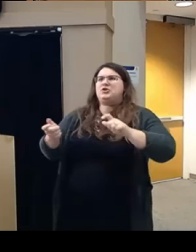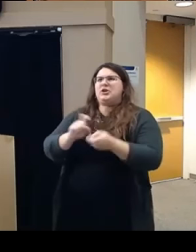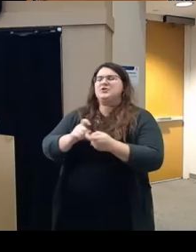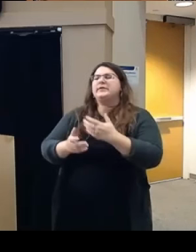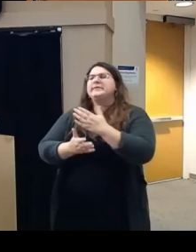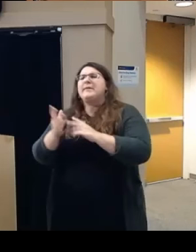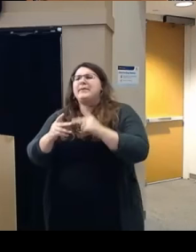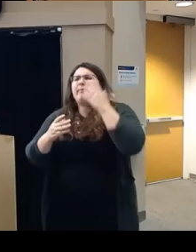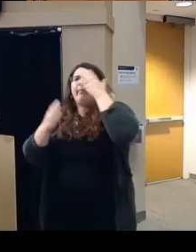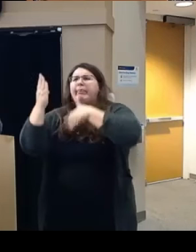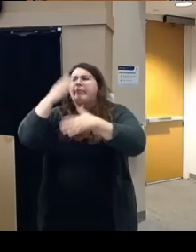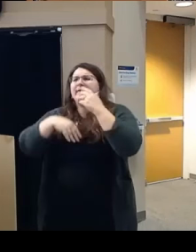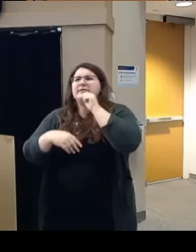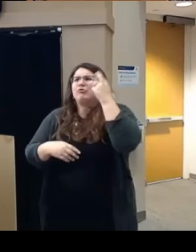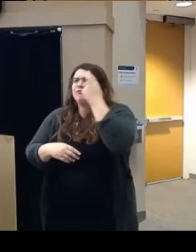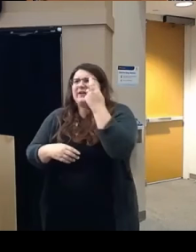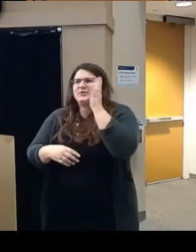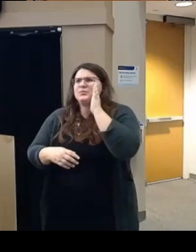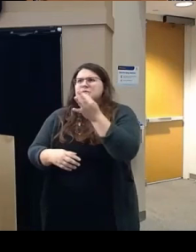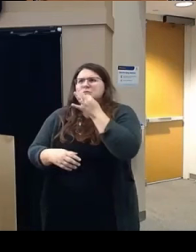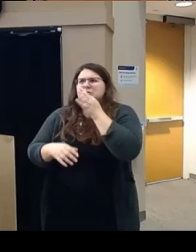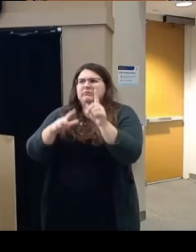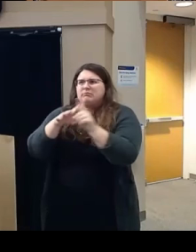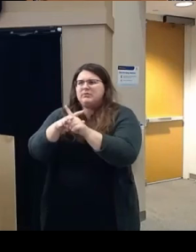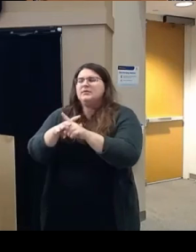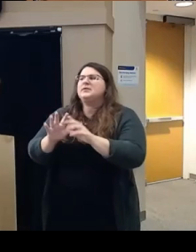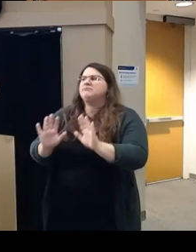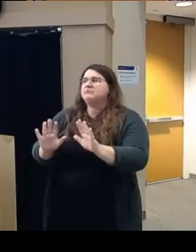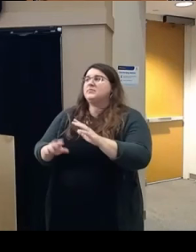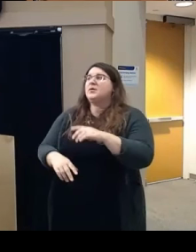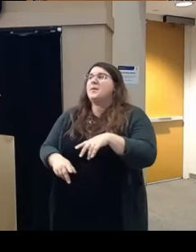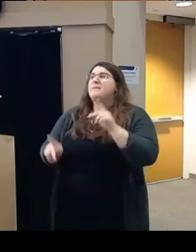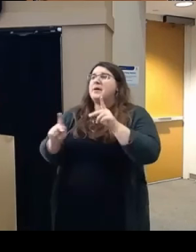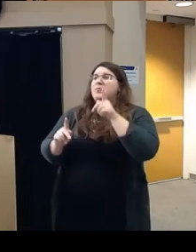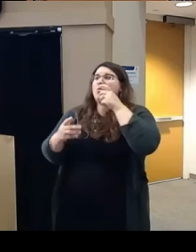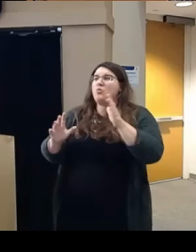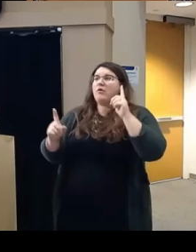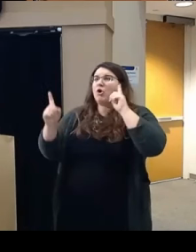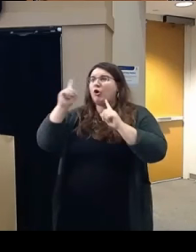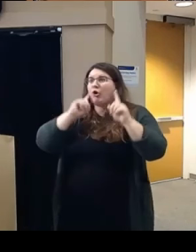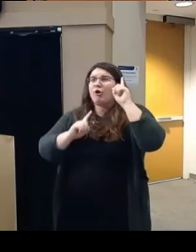happening um so for those who've heard a lot about it um I'm hoping that after today's presentation